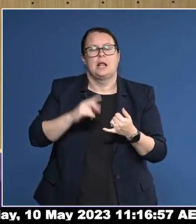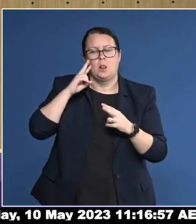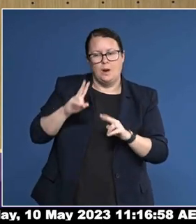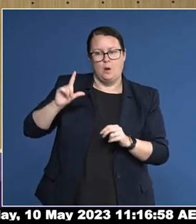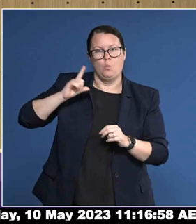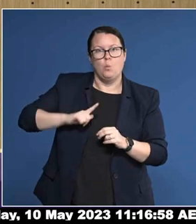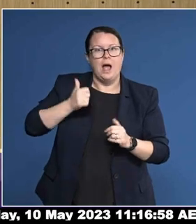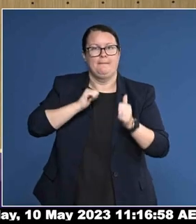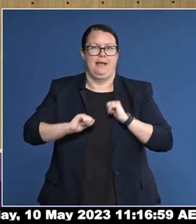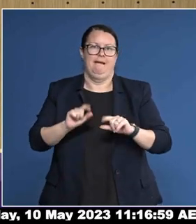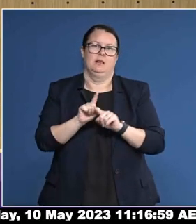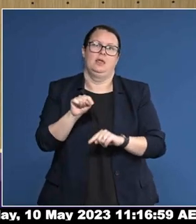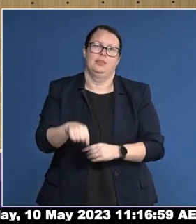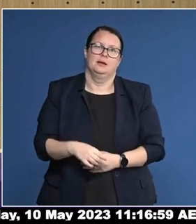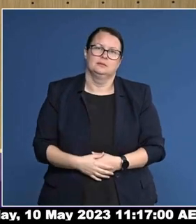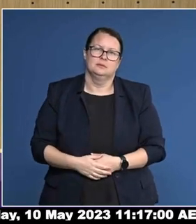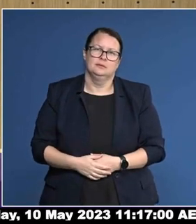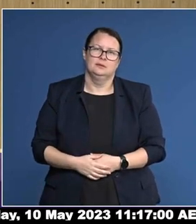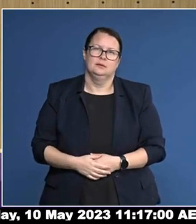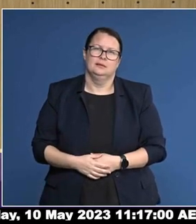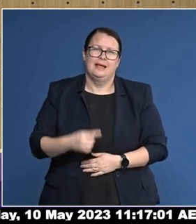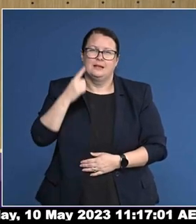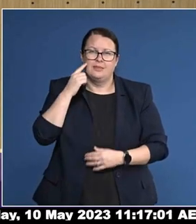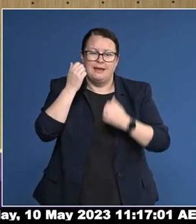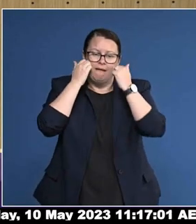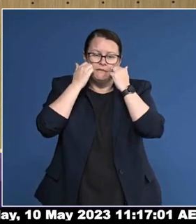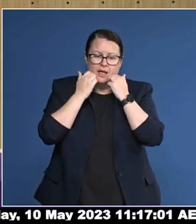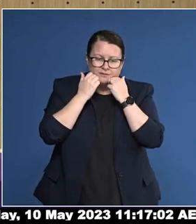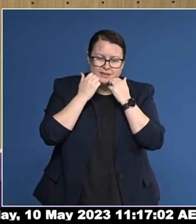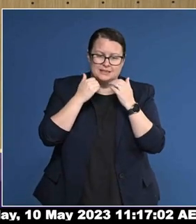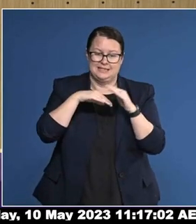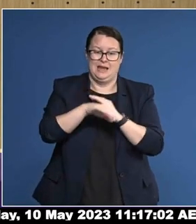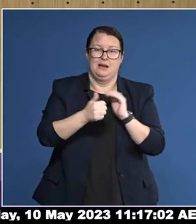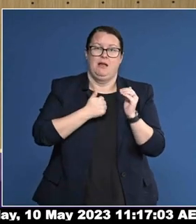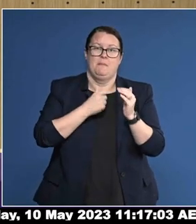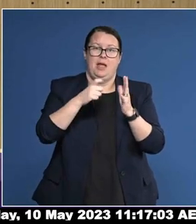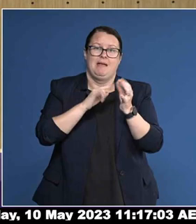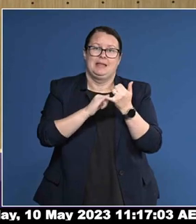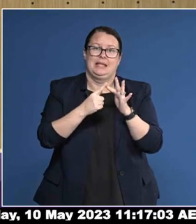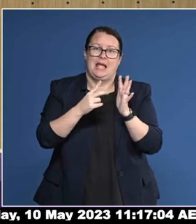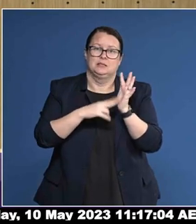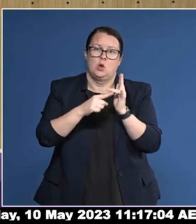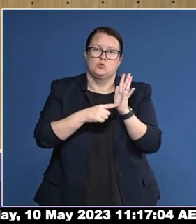think there is evidence through the case notes of the interventions that the school